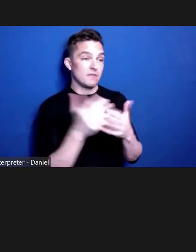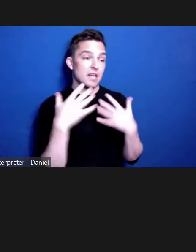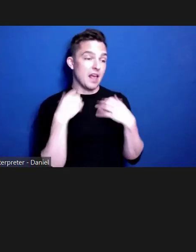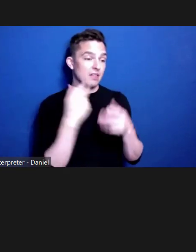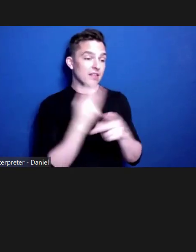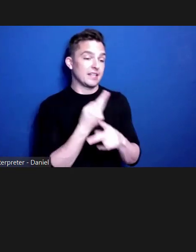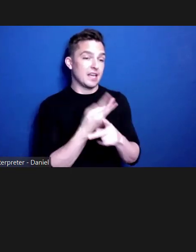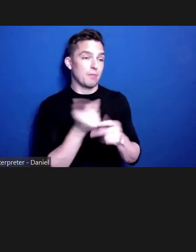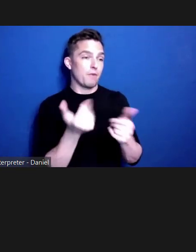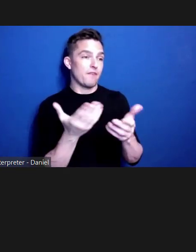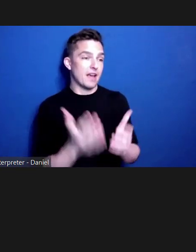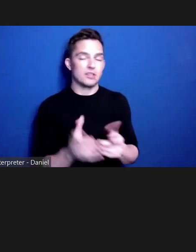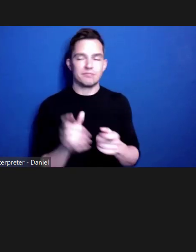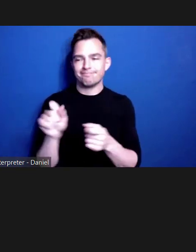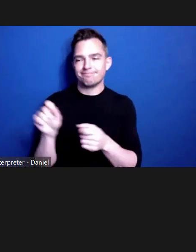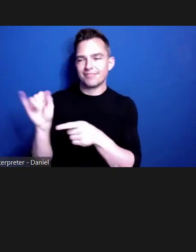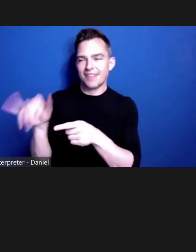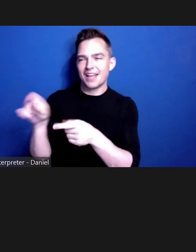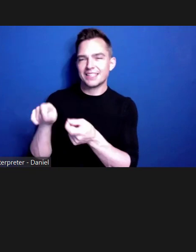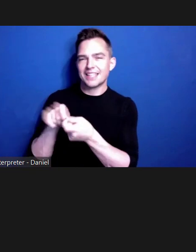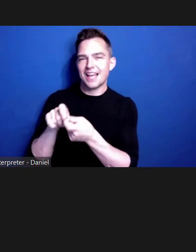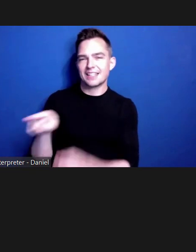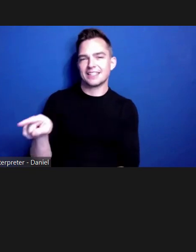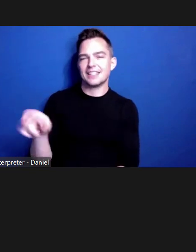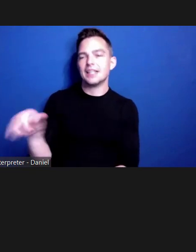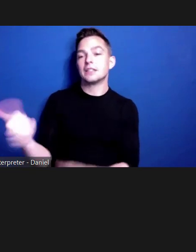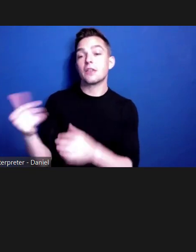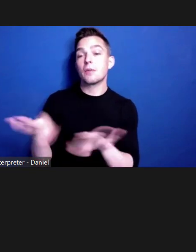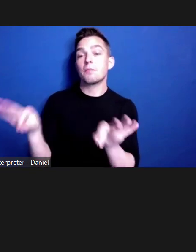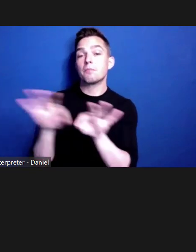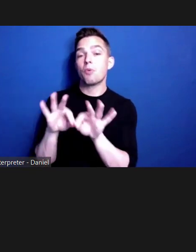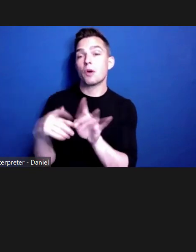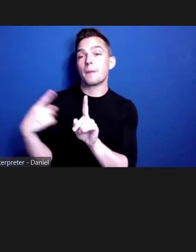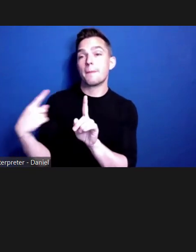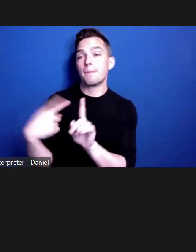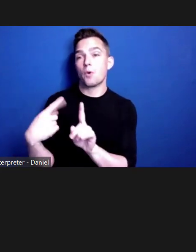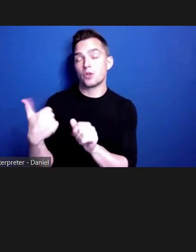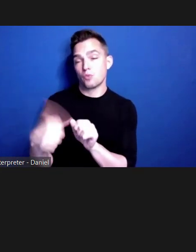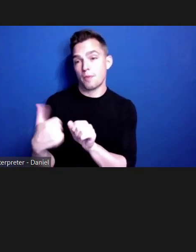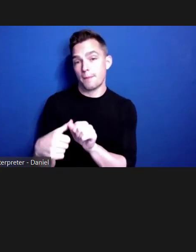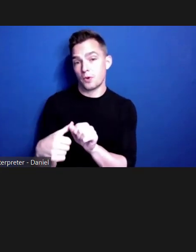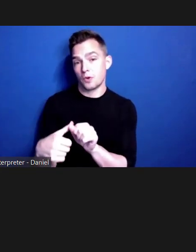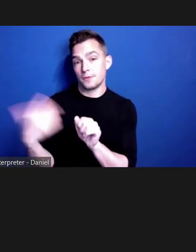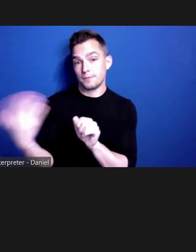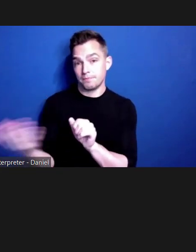Another important point to remember is this, while OAE and